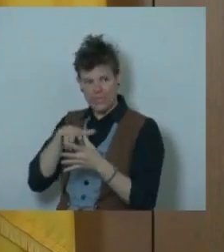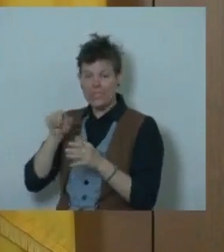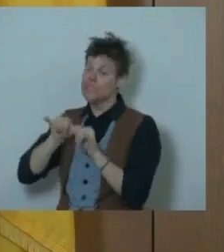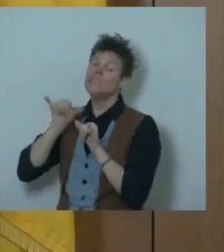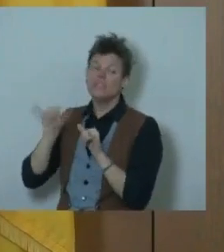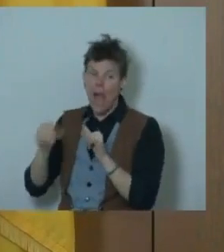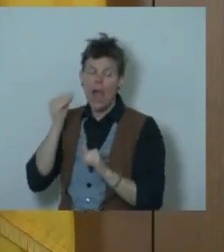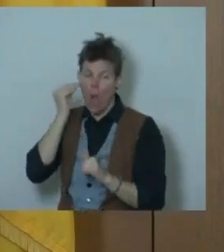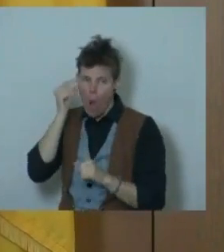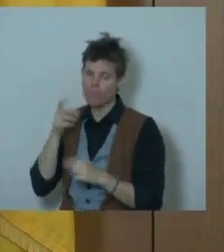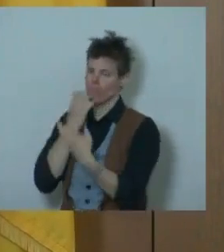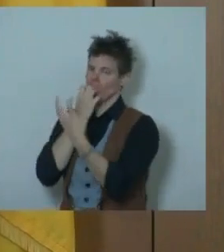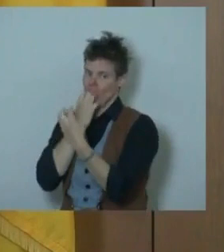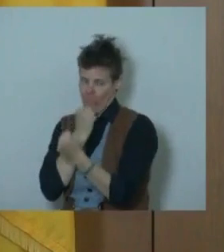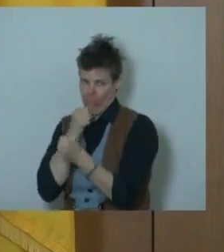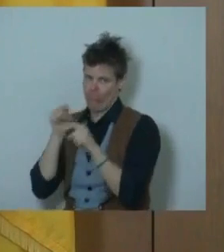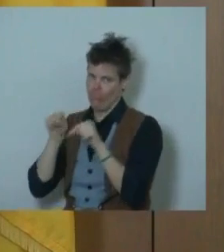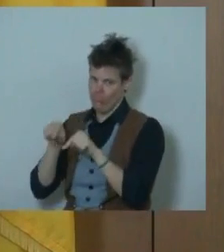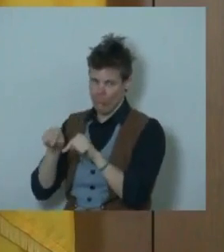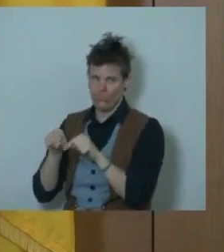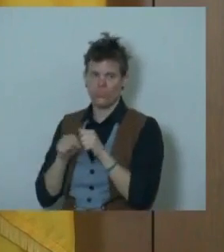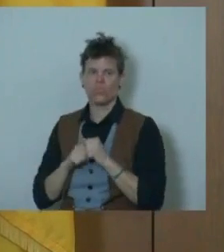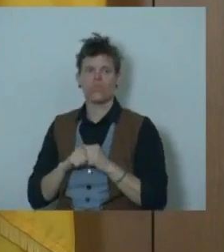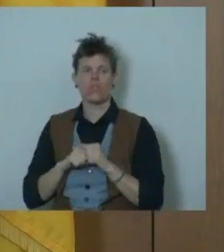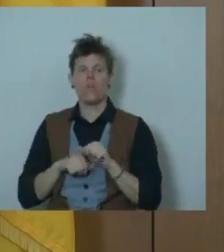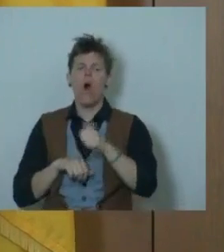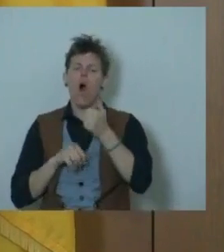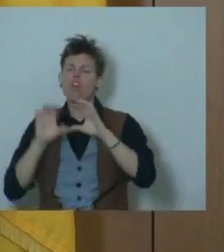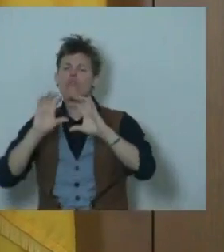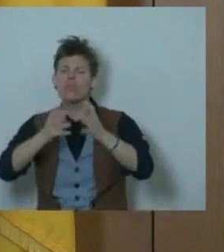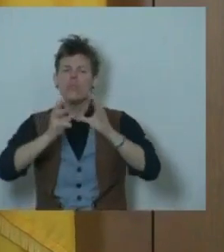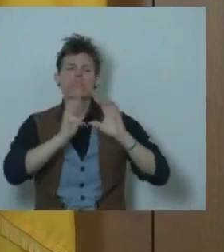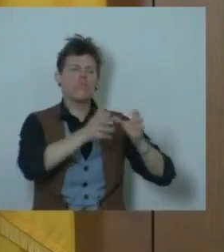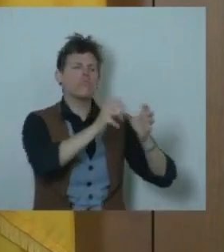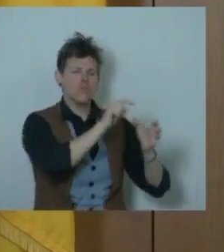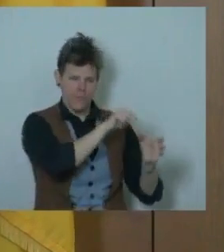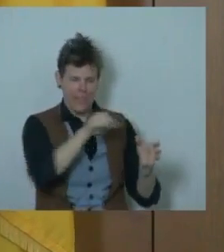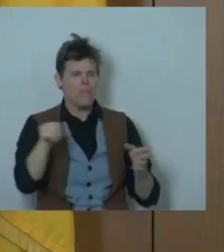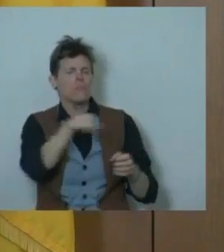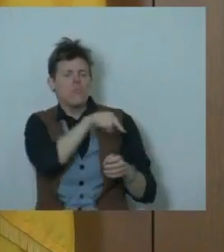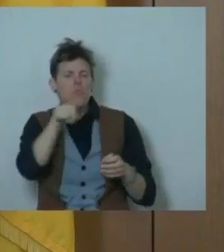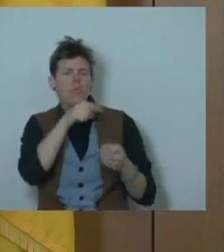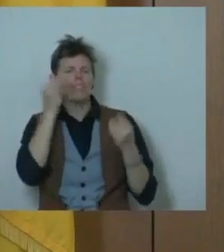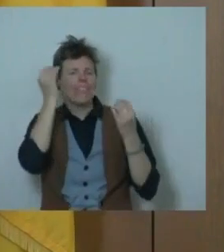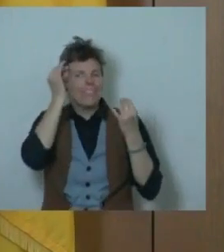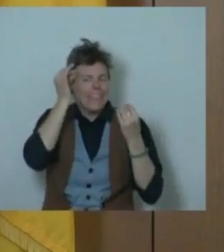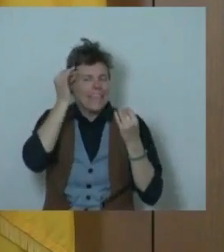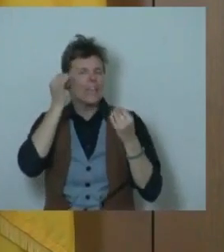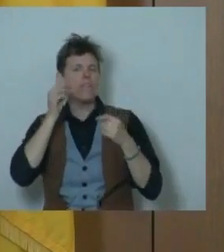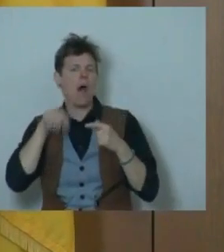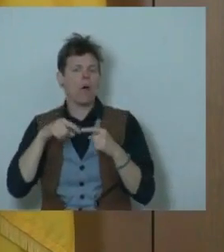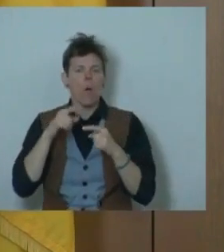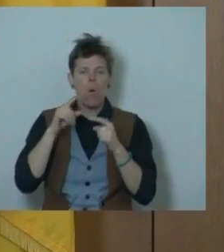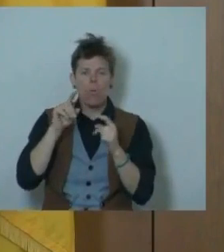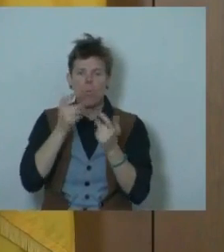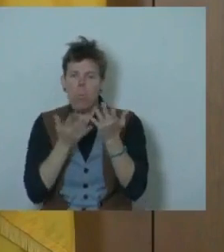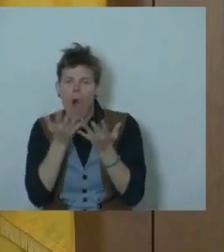TO ANSWER YOUR QUESTION, YES. VULNERABLE POPULATIONS IN PARTICULAR ARE GOING TO BE INSTRUCTED TO STAY HOME.